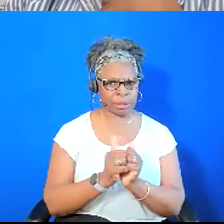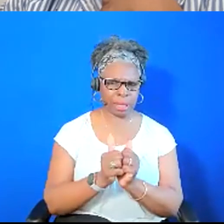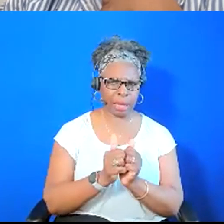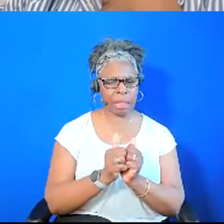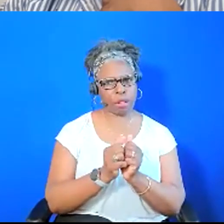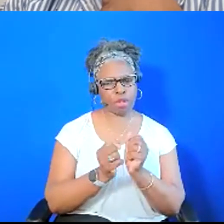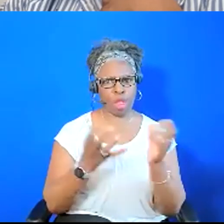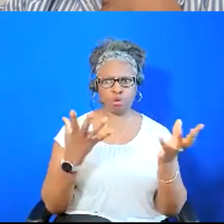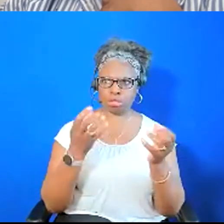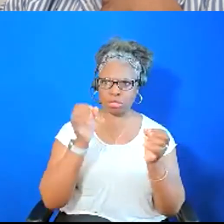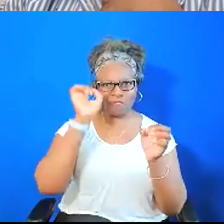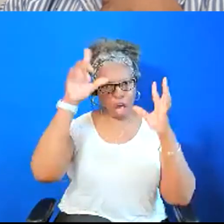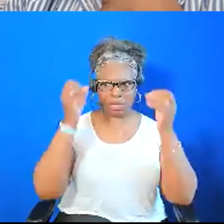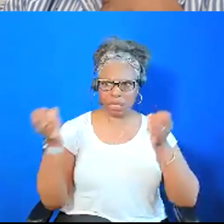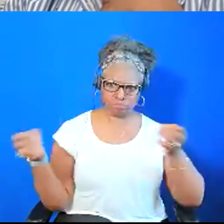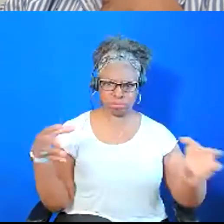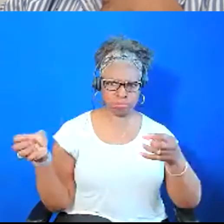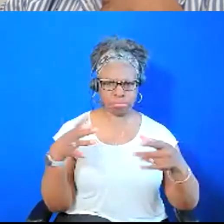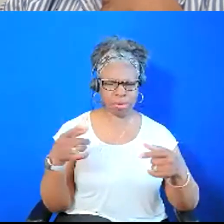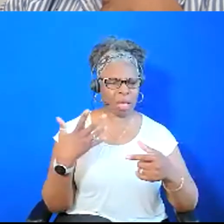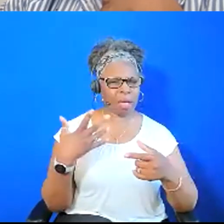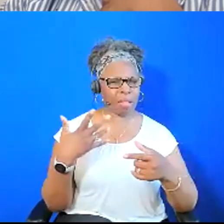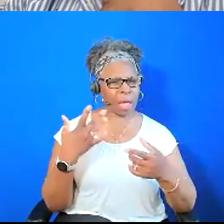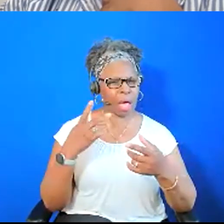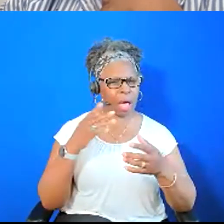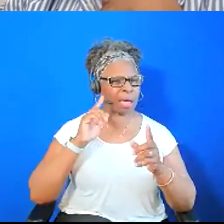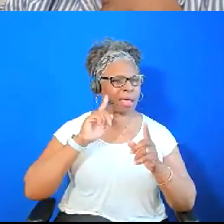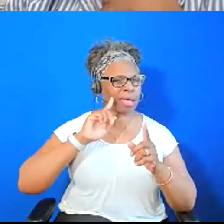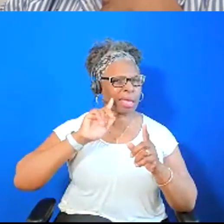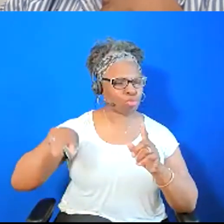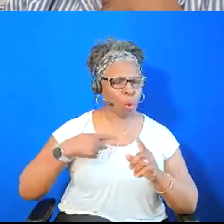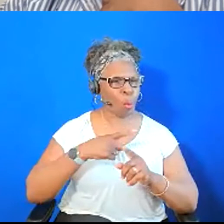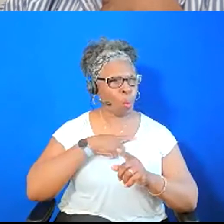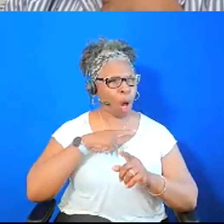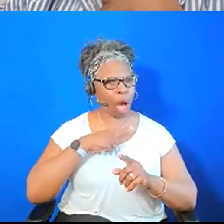and I sort of forgot why we do this. And, and the very kind of why the reason